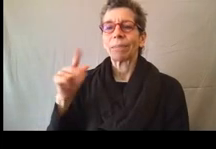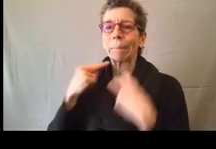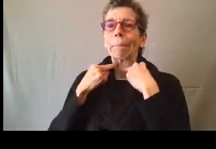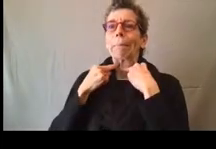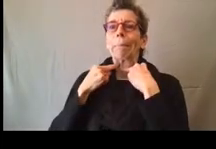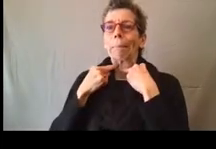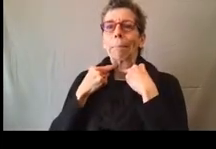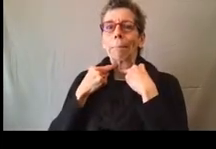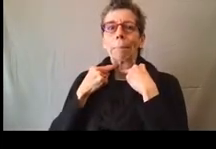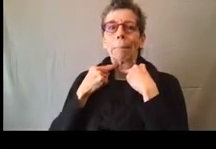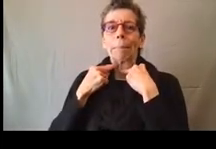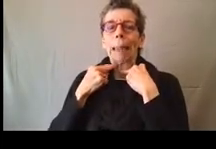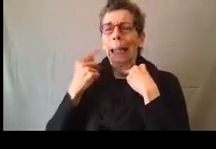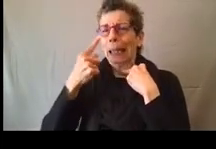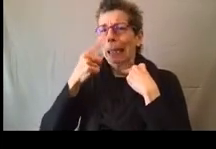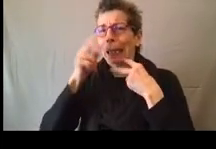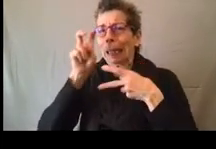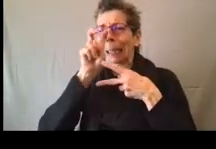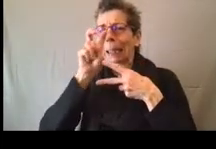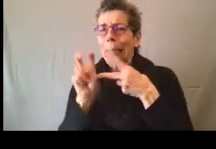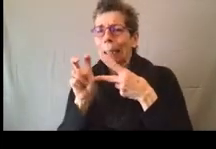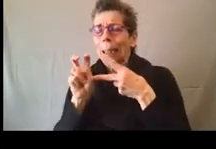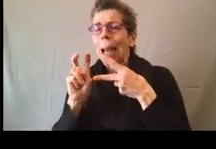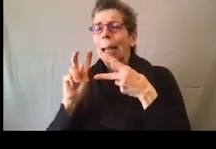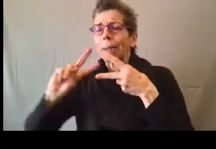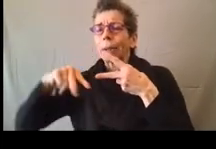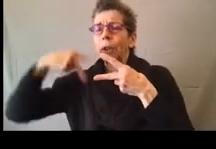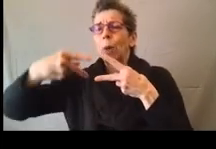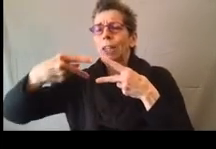he is wondering if we could go to the next session and then come back to him.